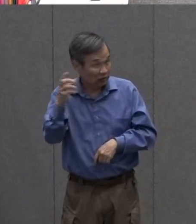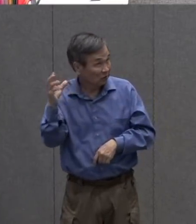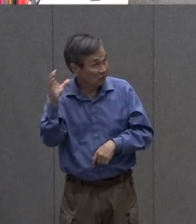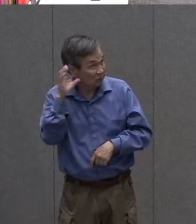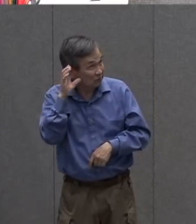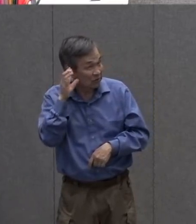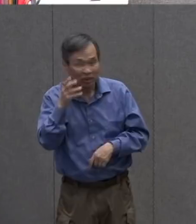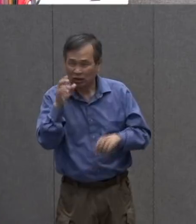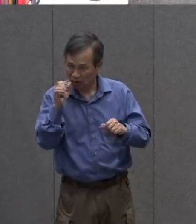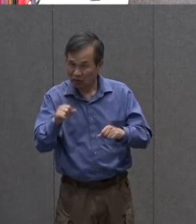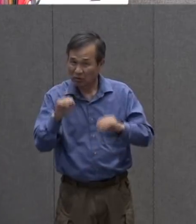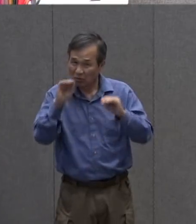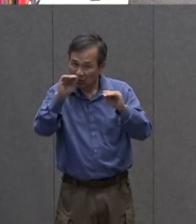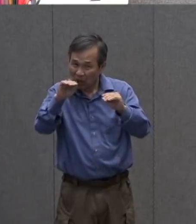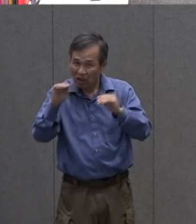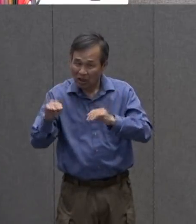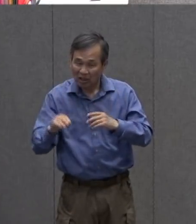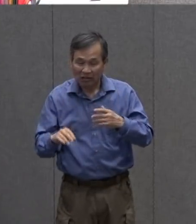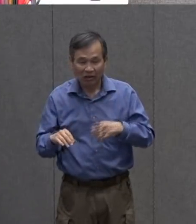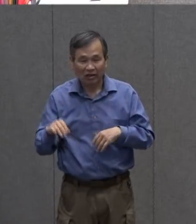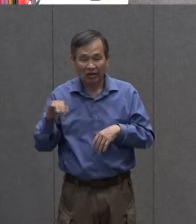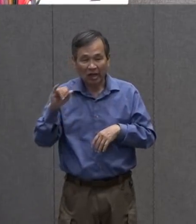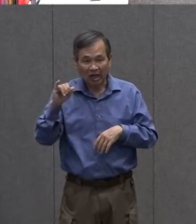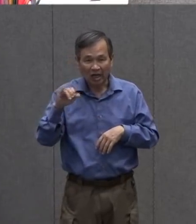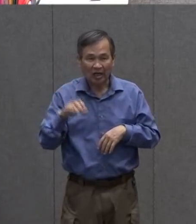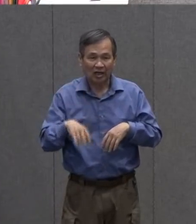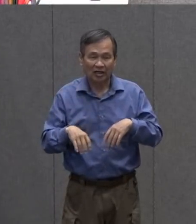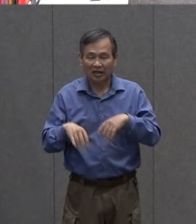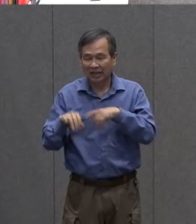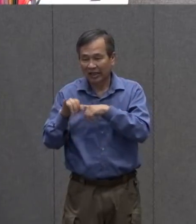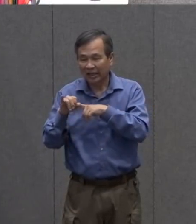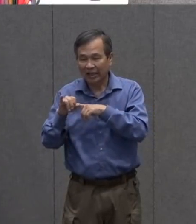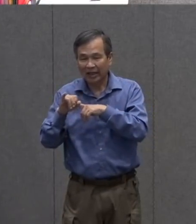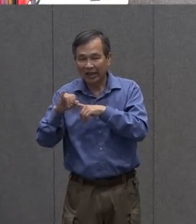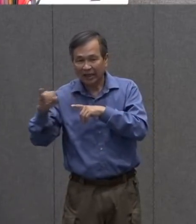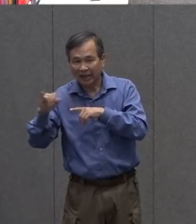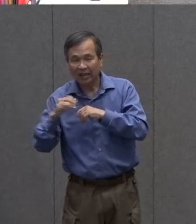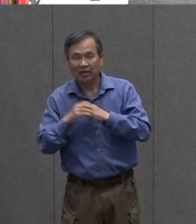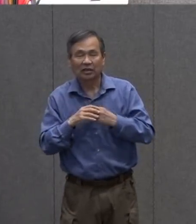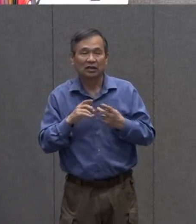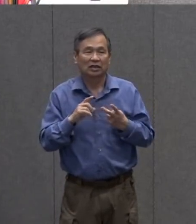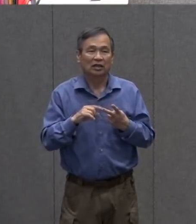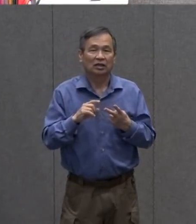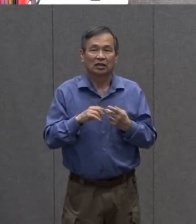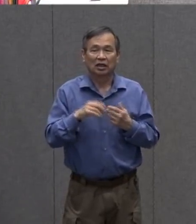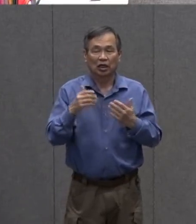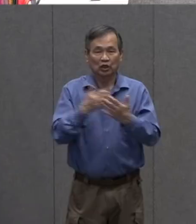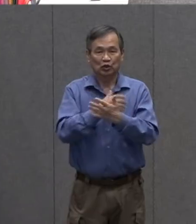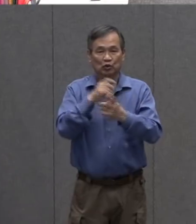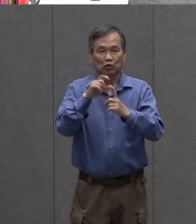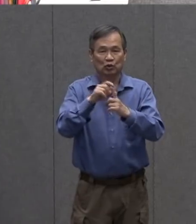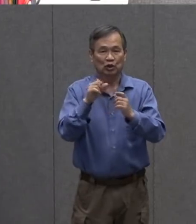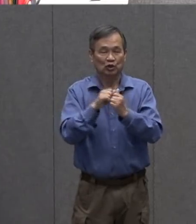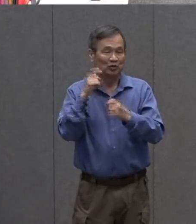like you could have I, I, the sound ith. And you have to name words that have that sound in it.